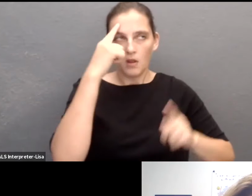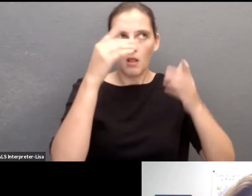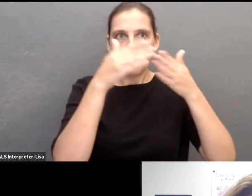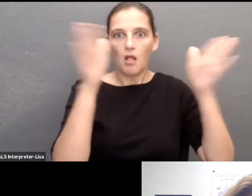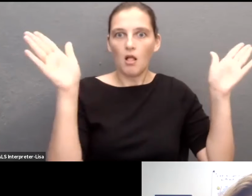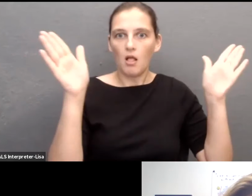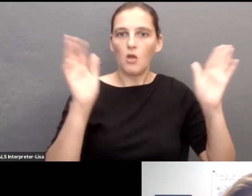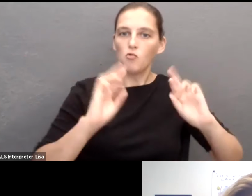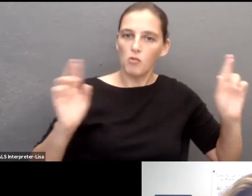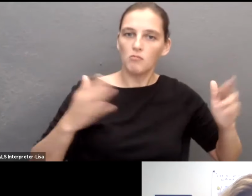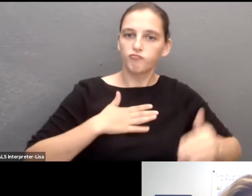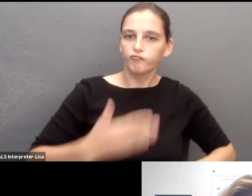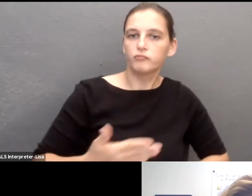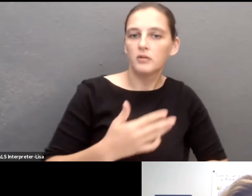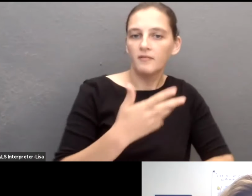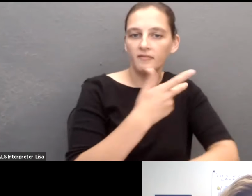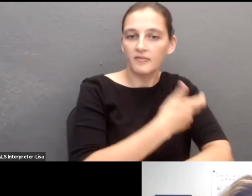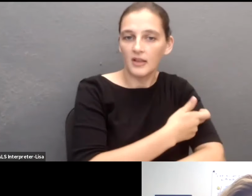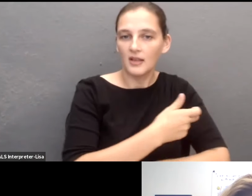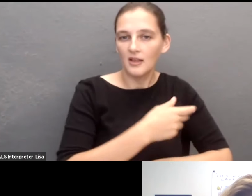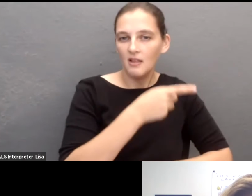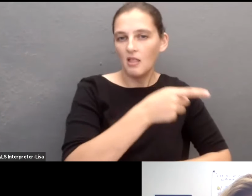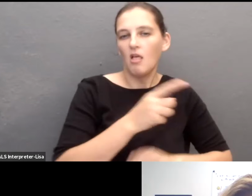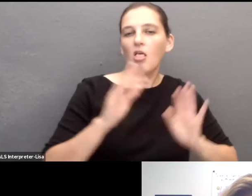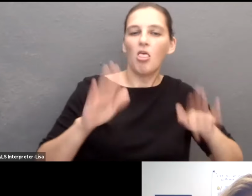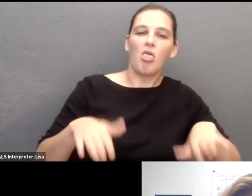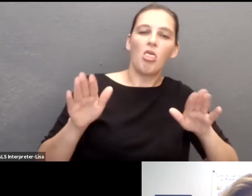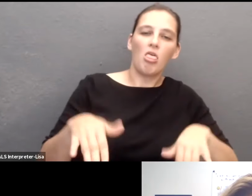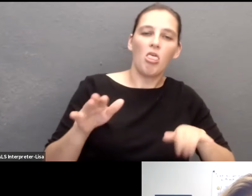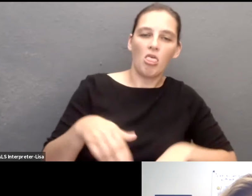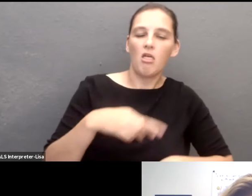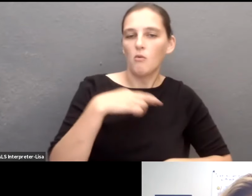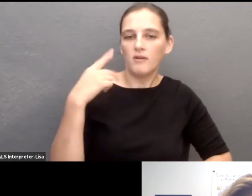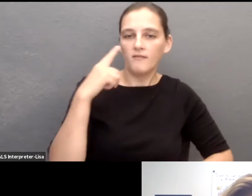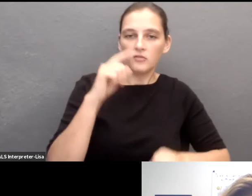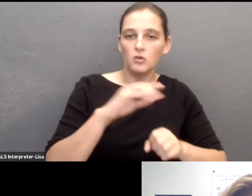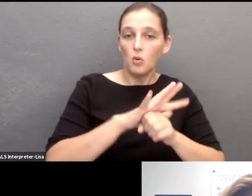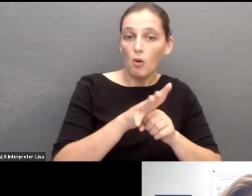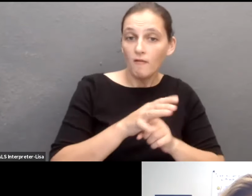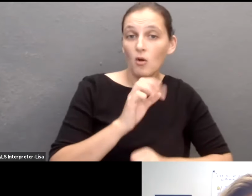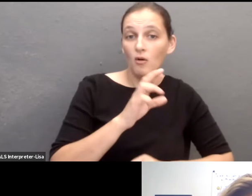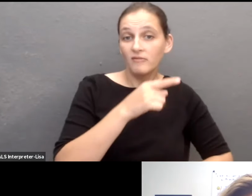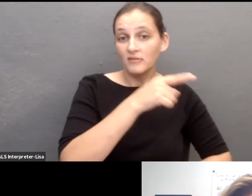the vaccine if they downplay their risk of getting COVID or continue to get misinformation